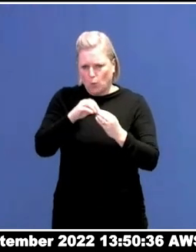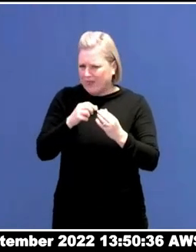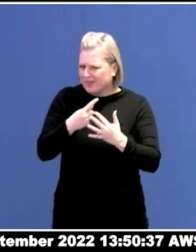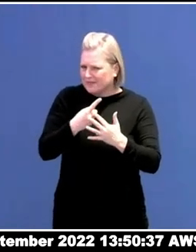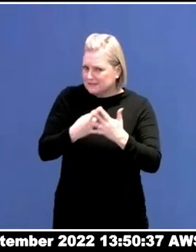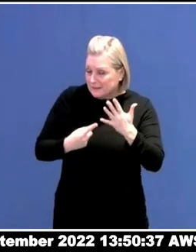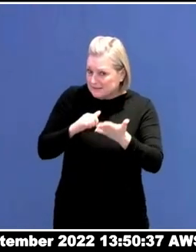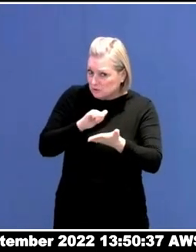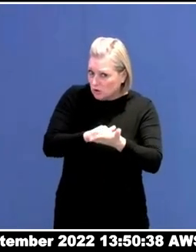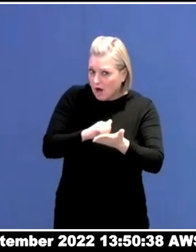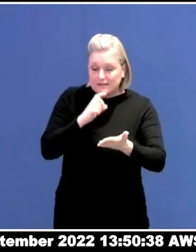Yes.